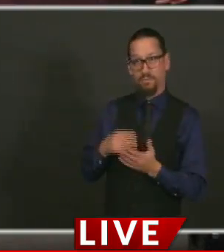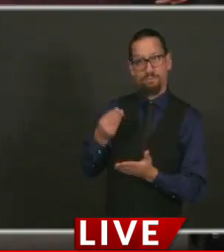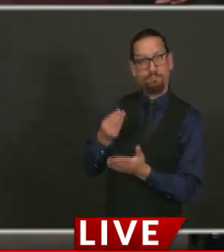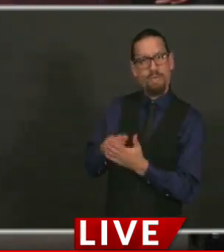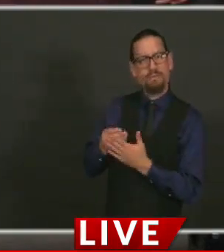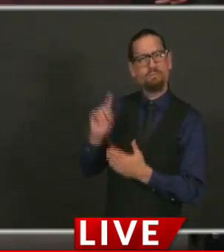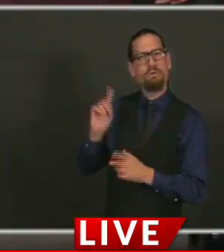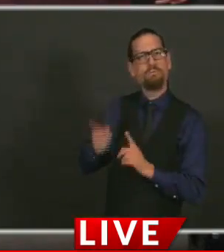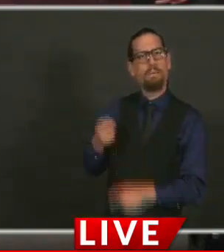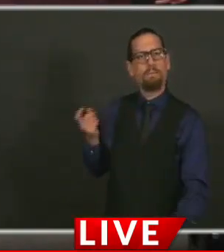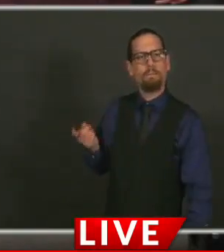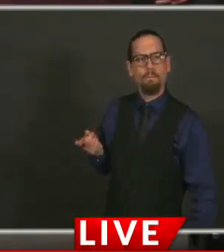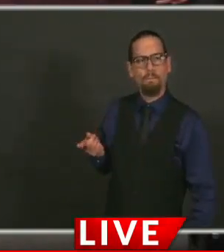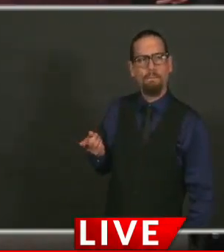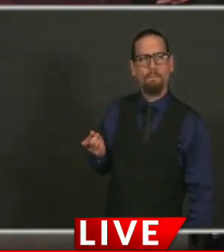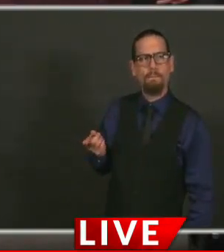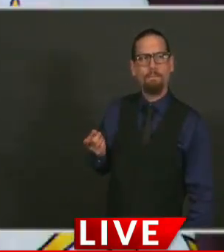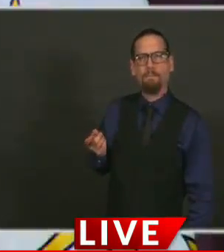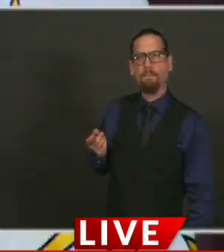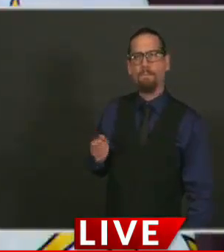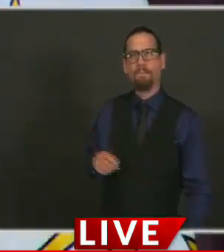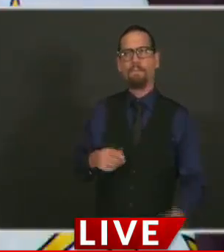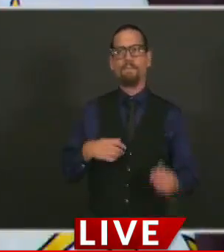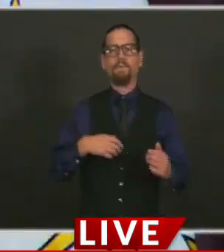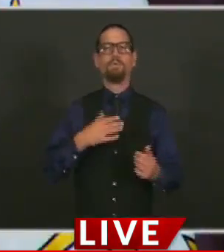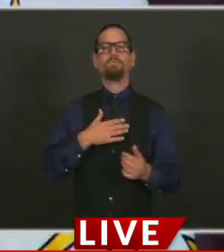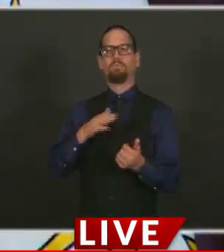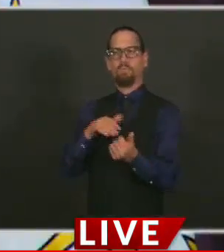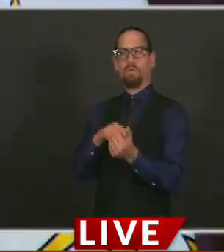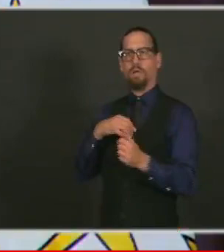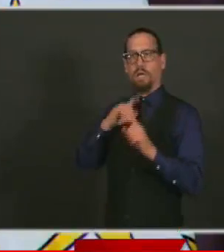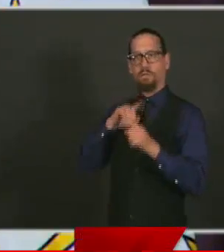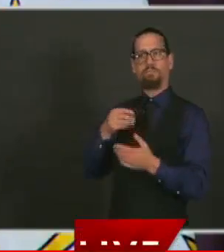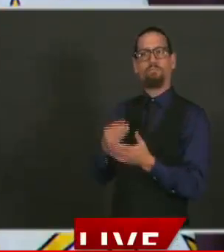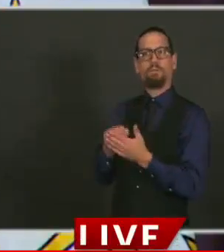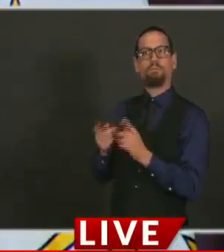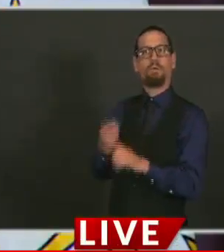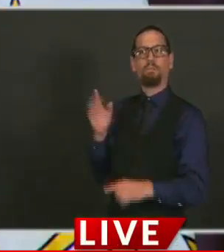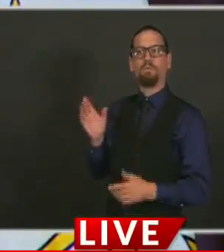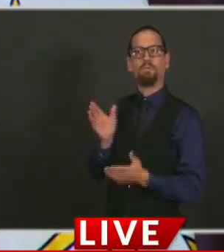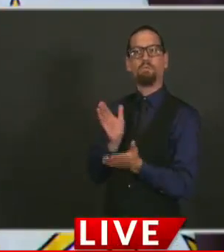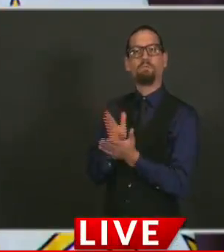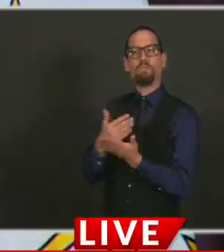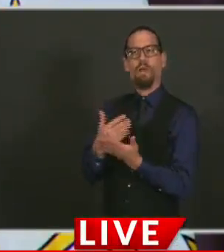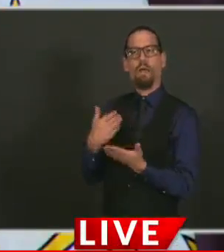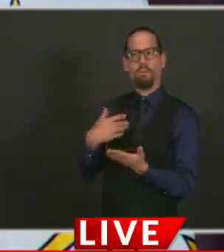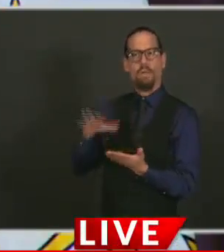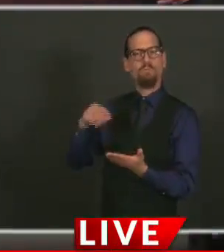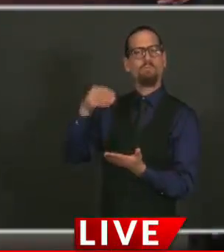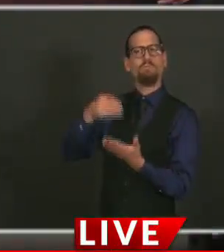QUICK FOLLOW-UP, WHILE YOU ARE LOOKING FOR MORE CONTACT TRACERS, WHERE IS THE FUNDING COMING FROM TO HIRE THEM?